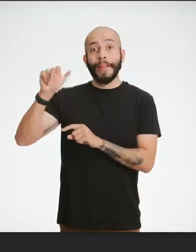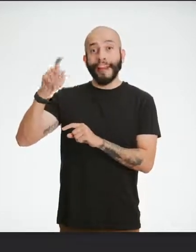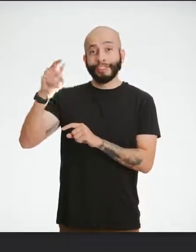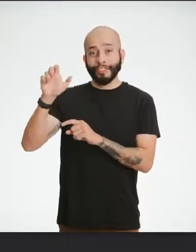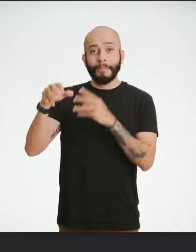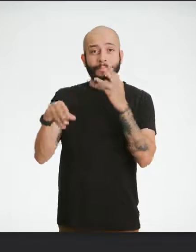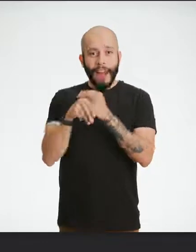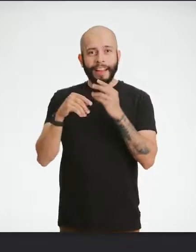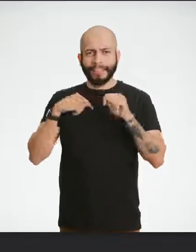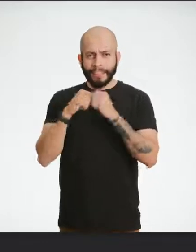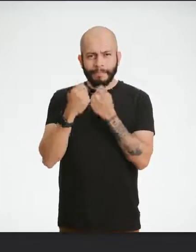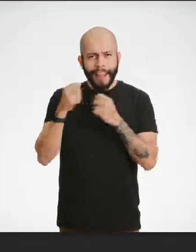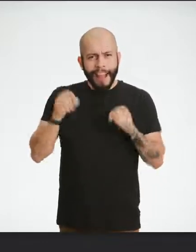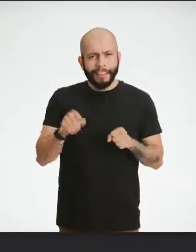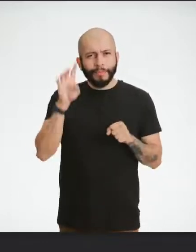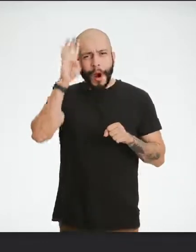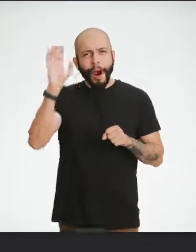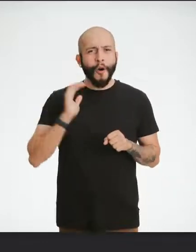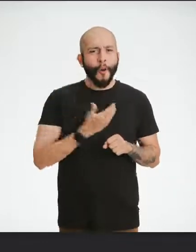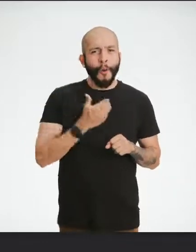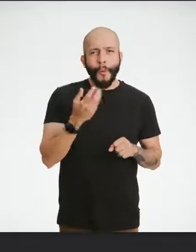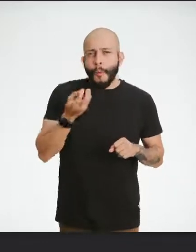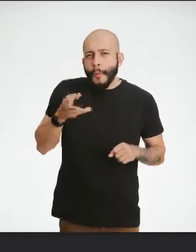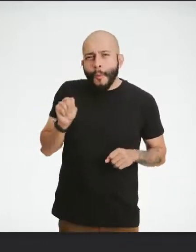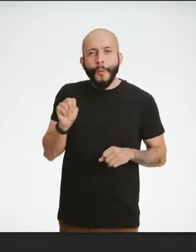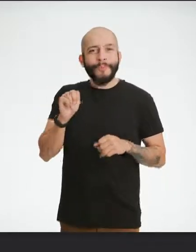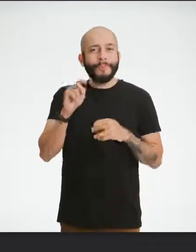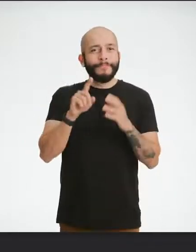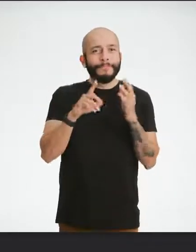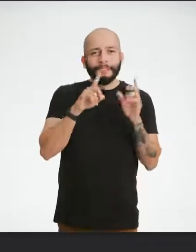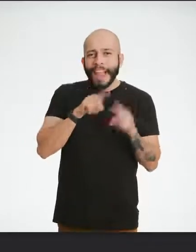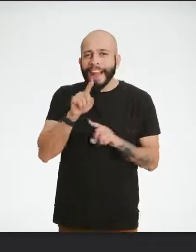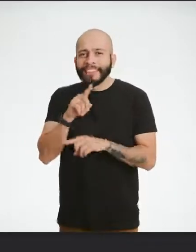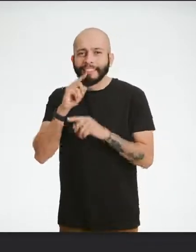With Swift package plugins, my team and I can create our own commands, customize builds